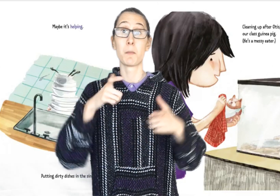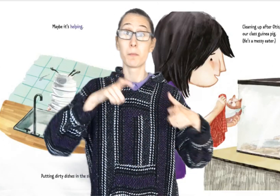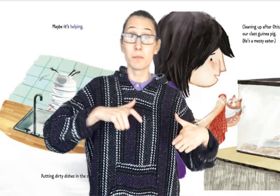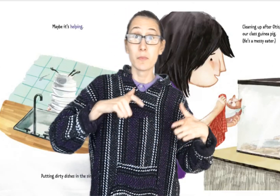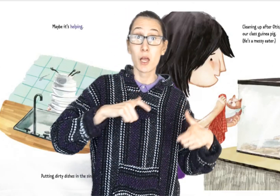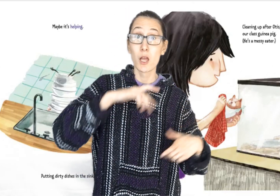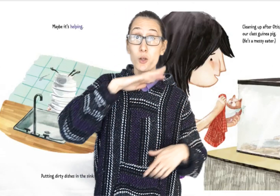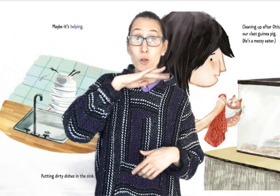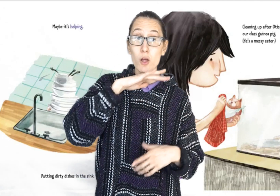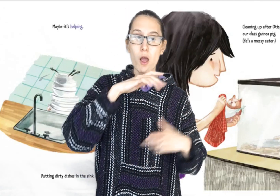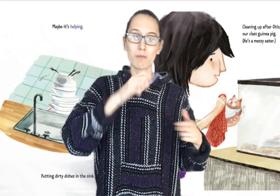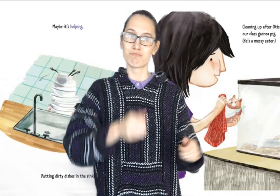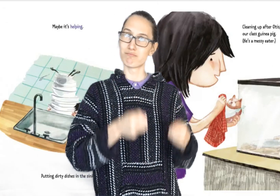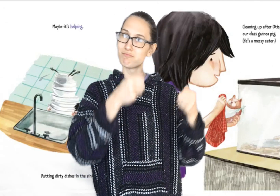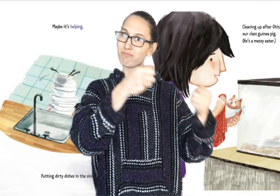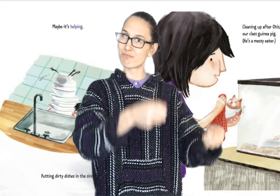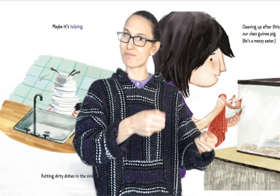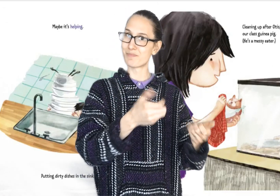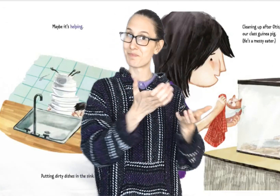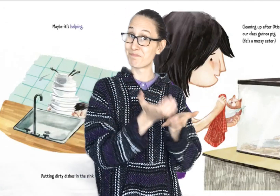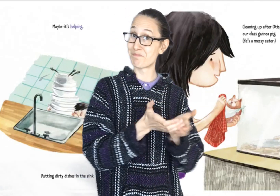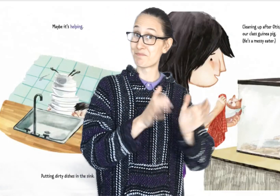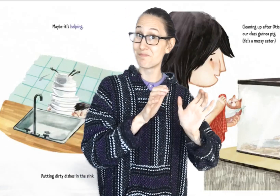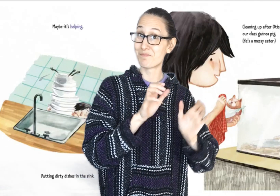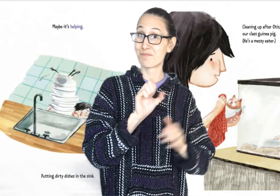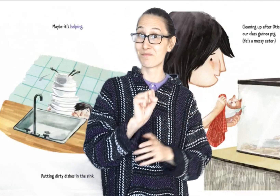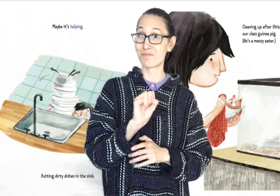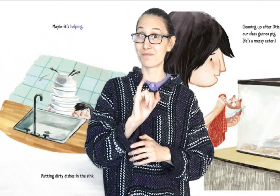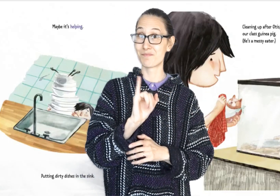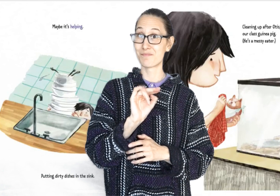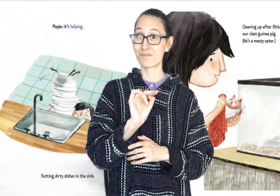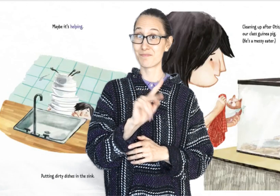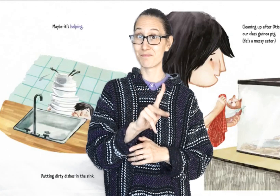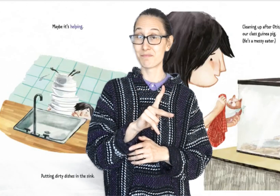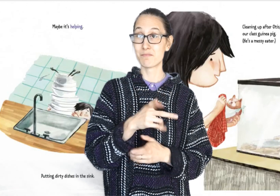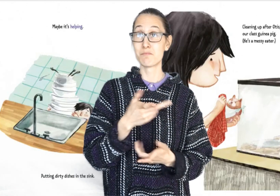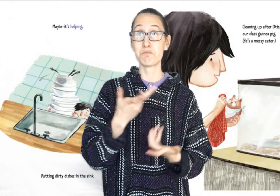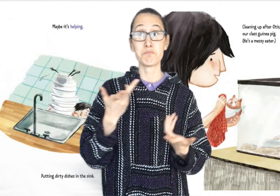Putting dirty dishes in the sink